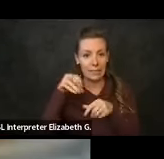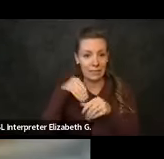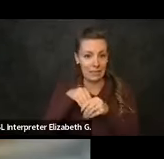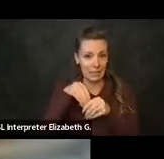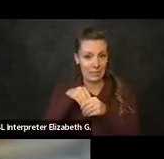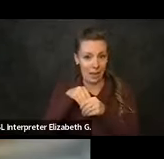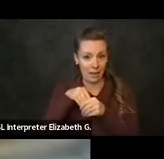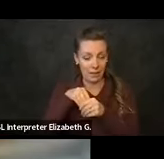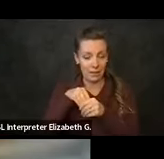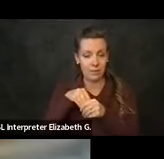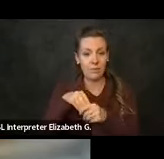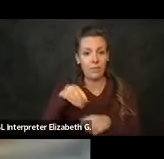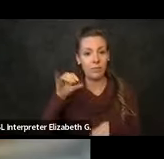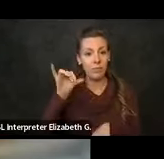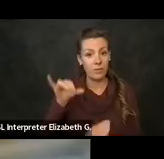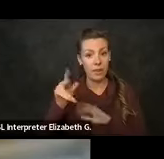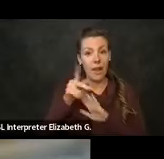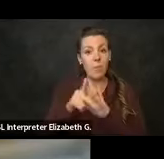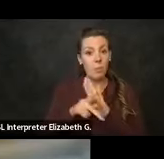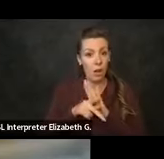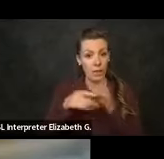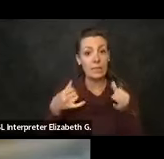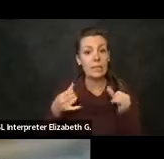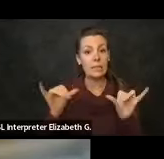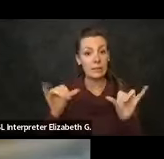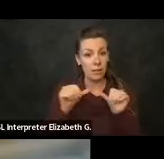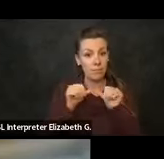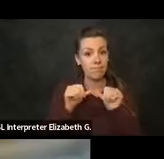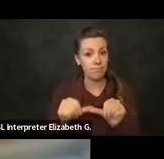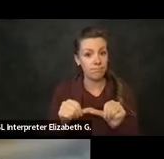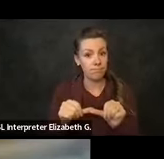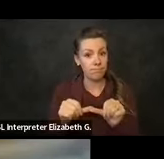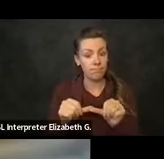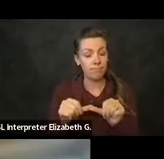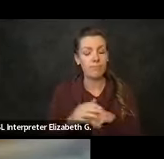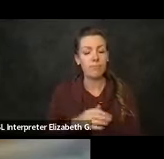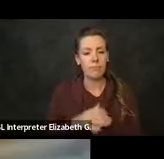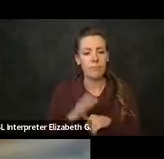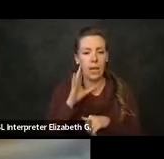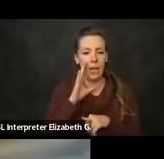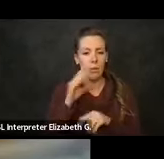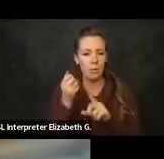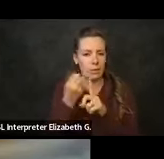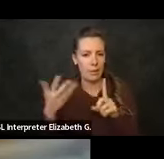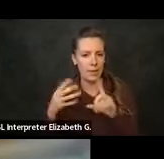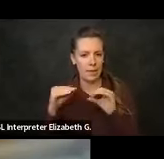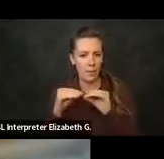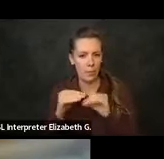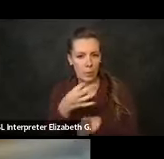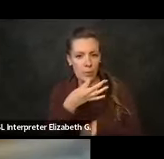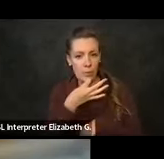That policy remains unchanged, and we'll talk more about that shortly, no doubt.